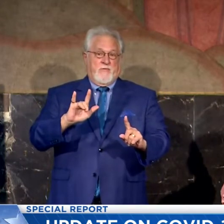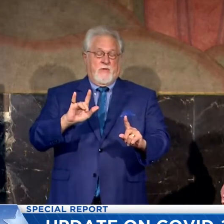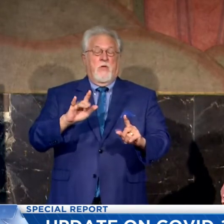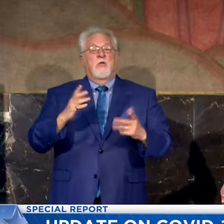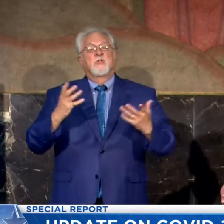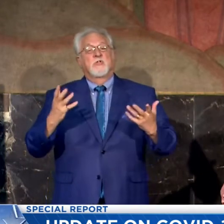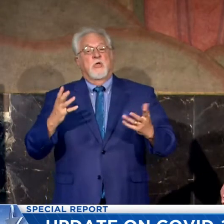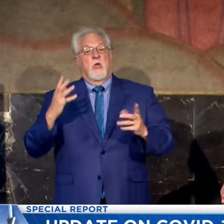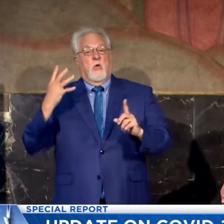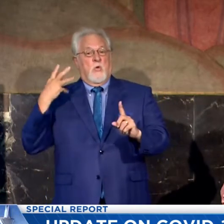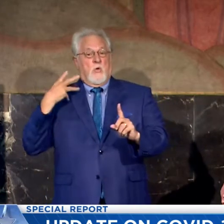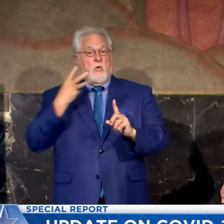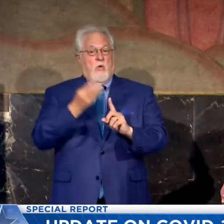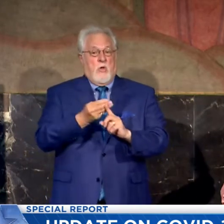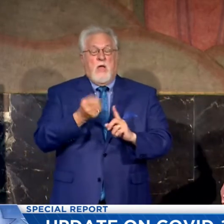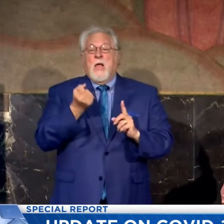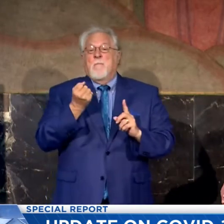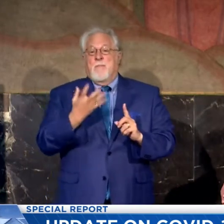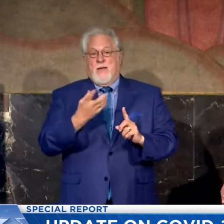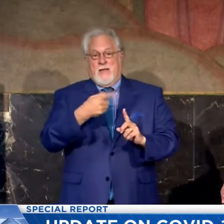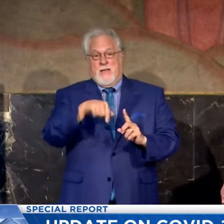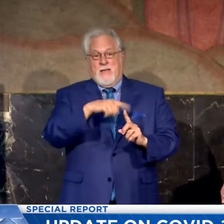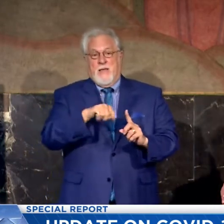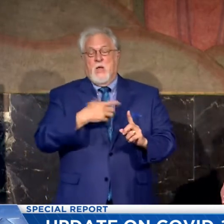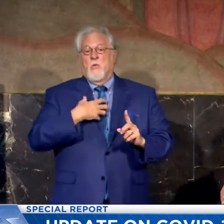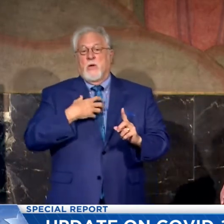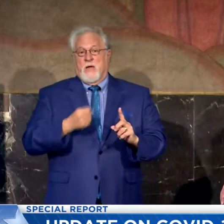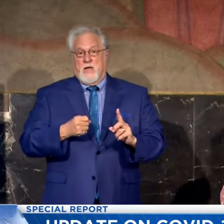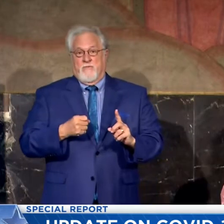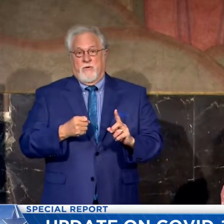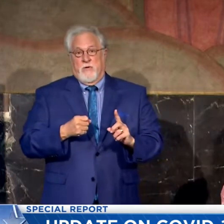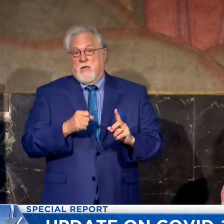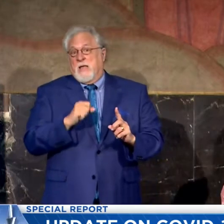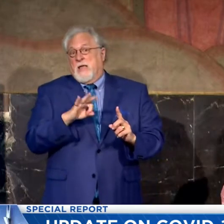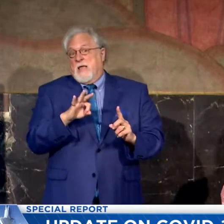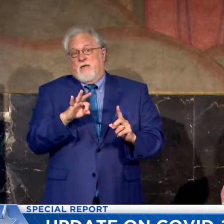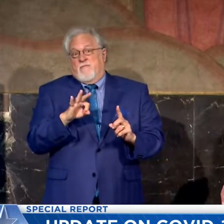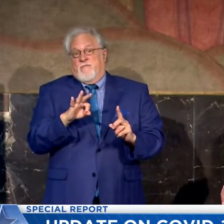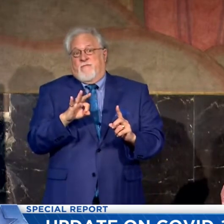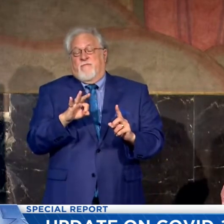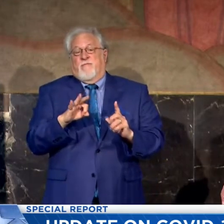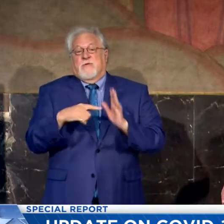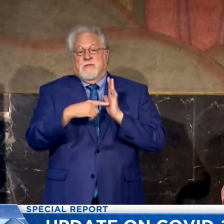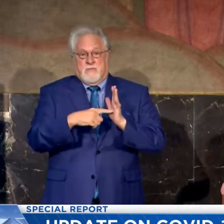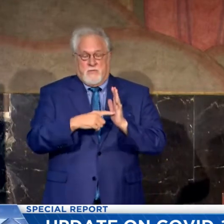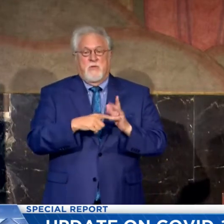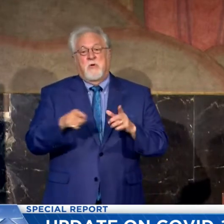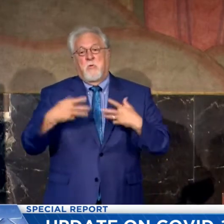TO LVH. SOME OF THE CASES STRETCH BACK AS FAR AS MARCH 25.